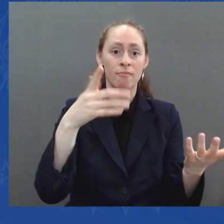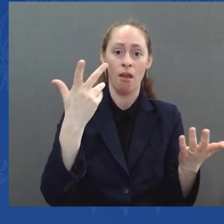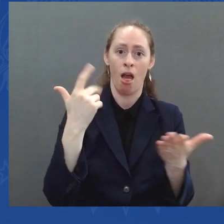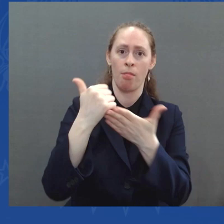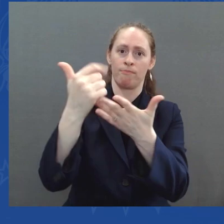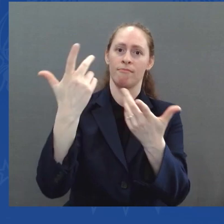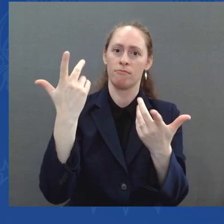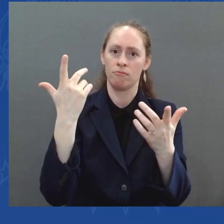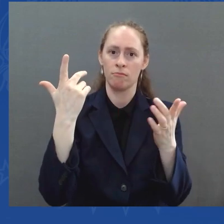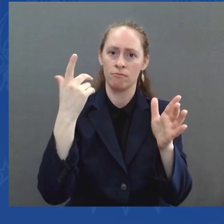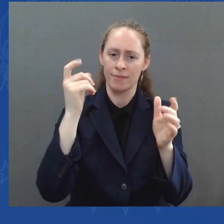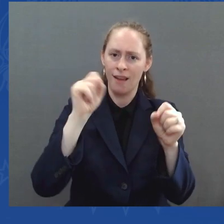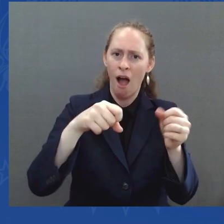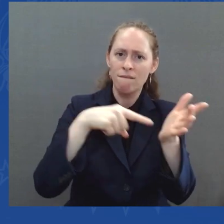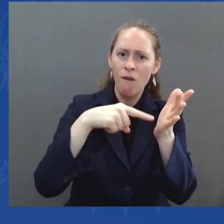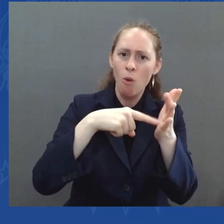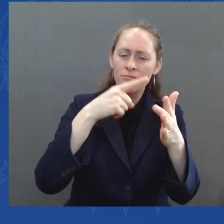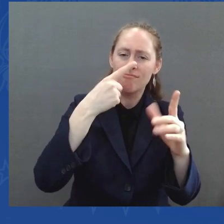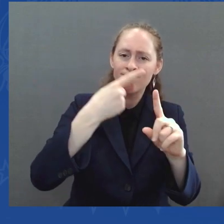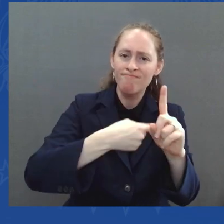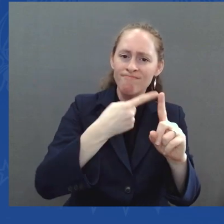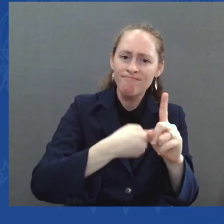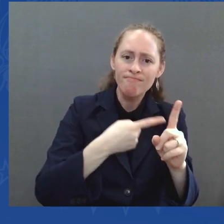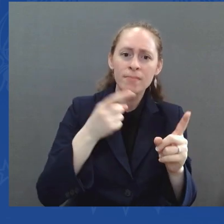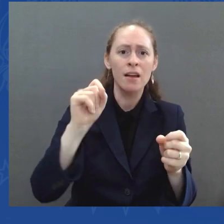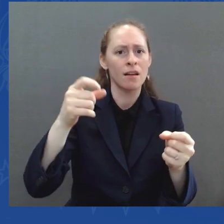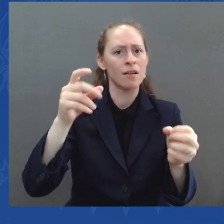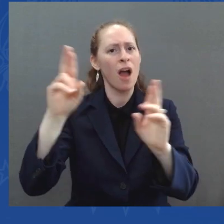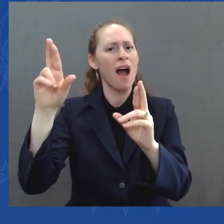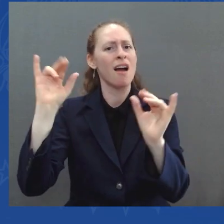you know, when we were president -- you were president, I was with you.